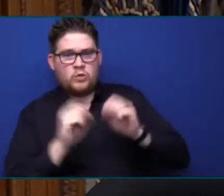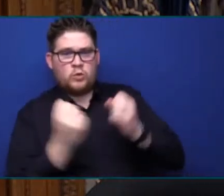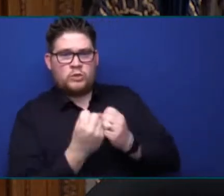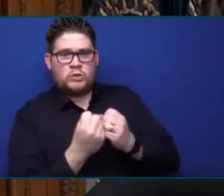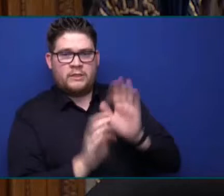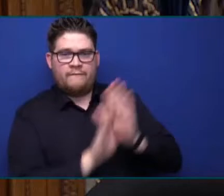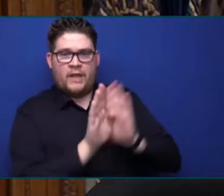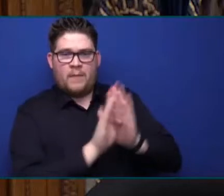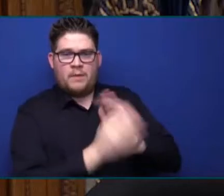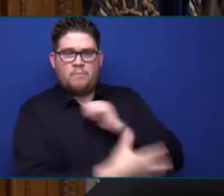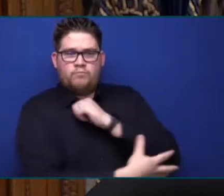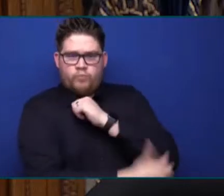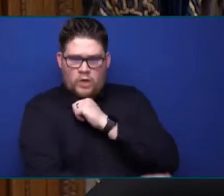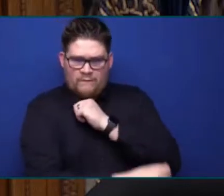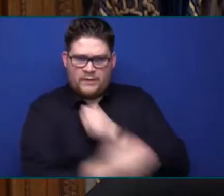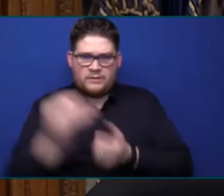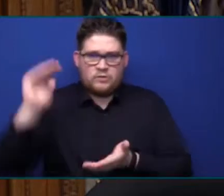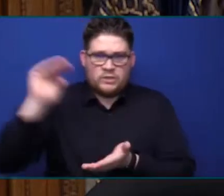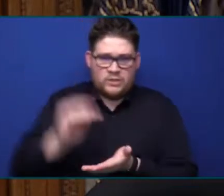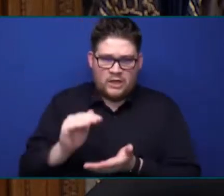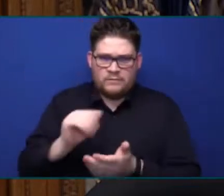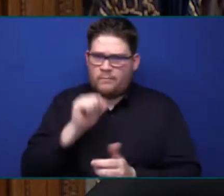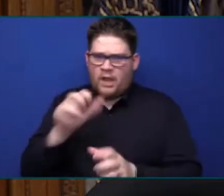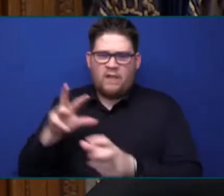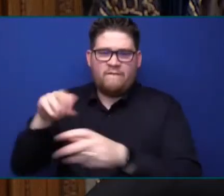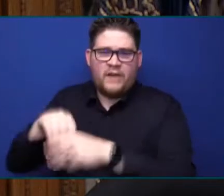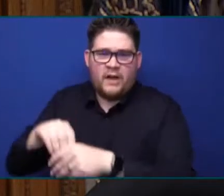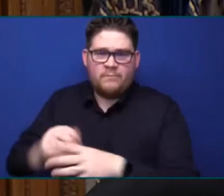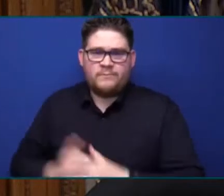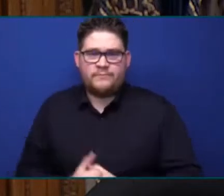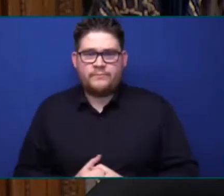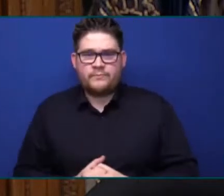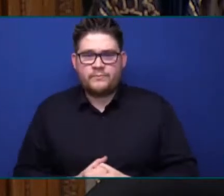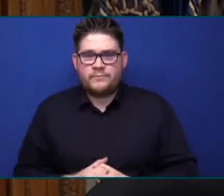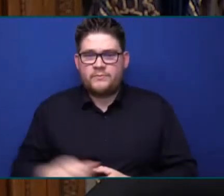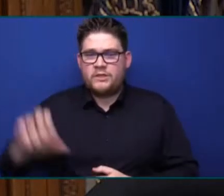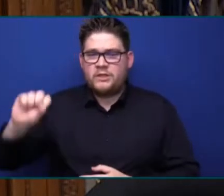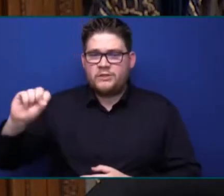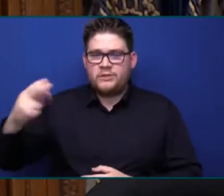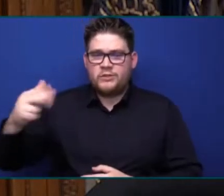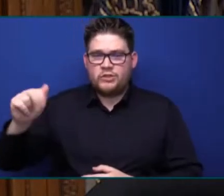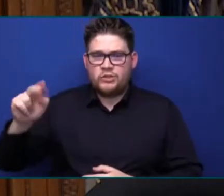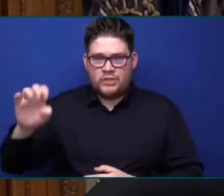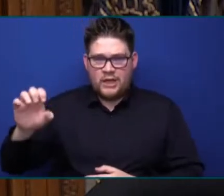and his contributions to this province through the work of this ministry are undeniable.